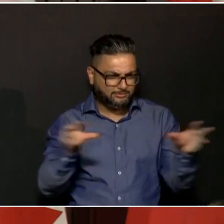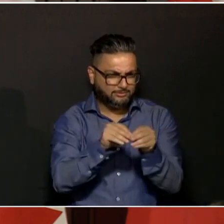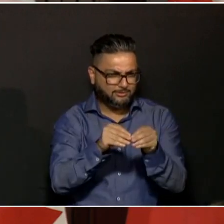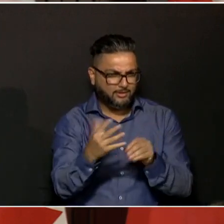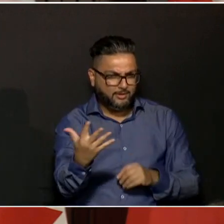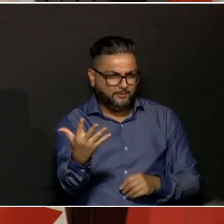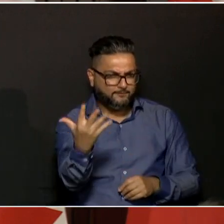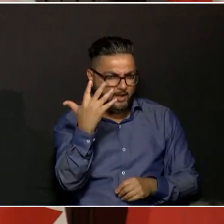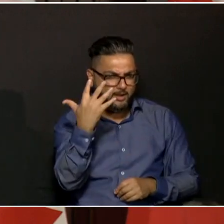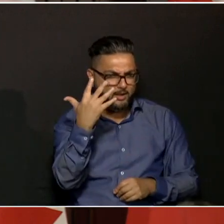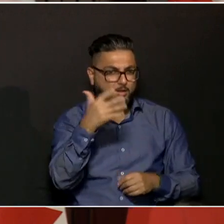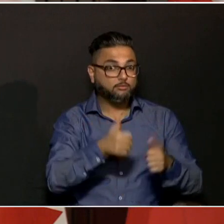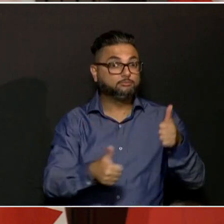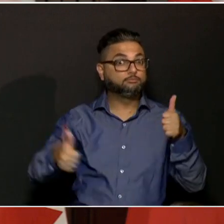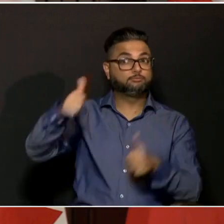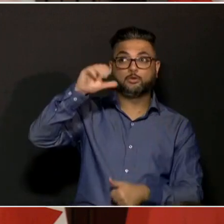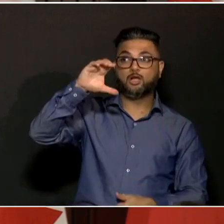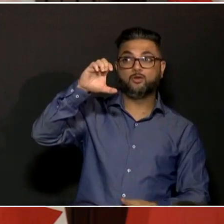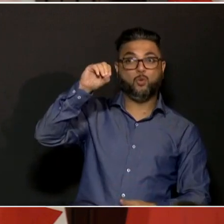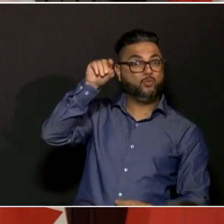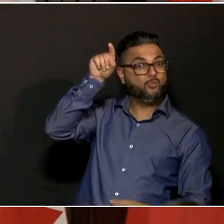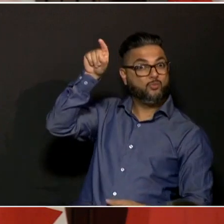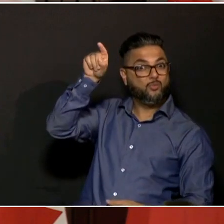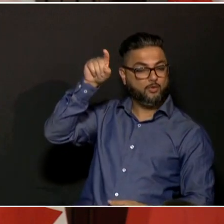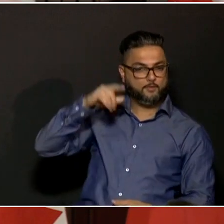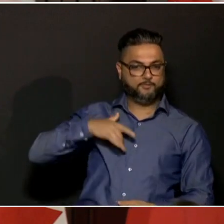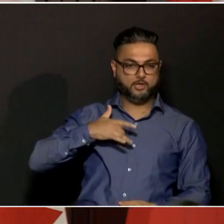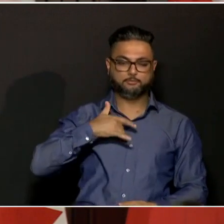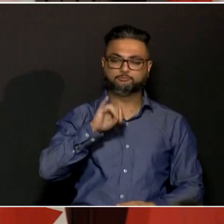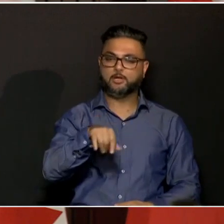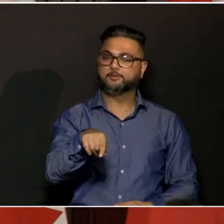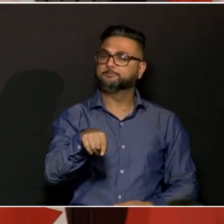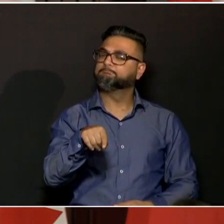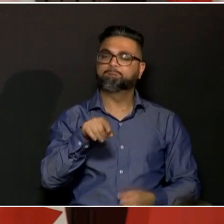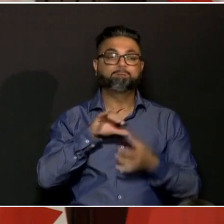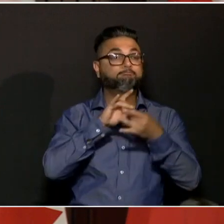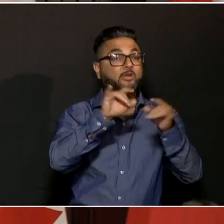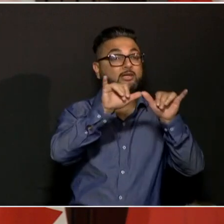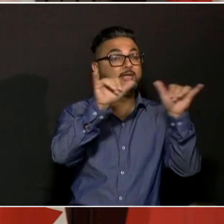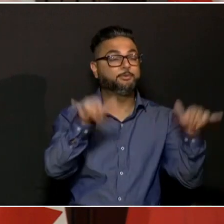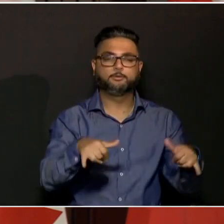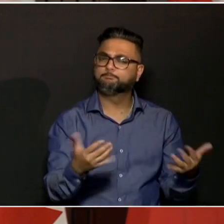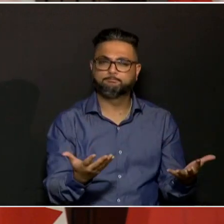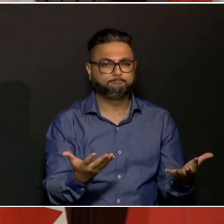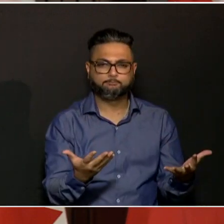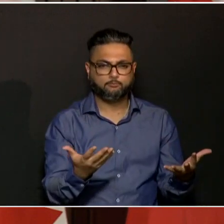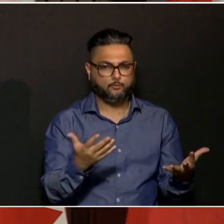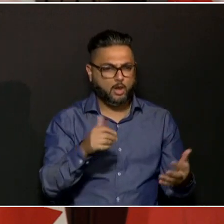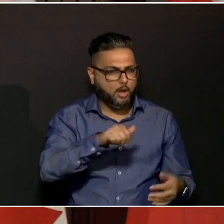Toronto this year and the CEO is saying this is a systemic issue. What more can be done